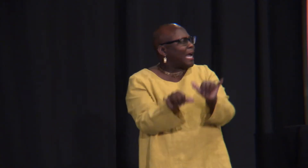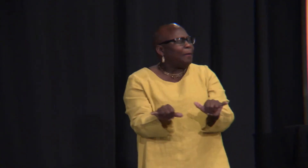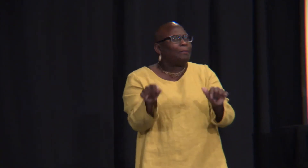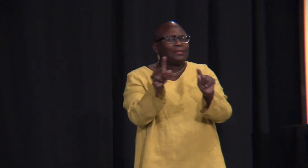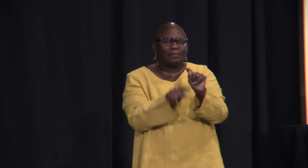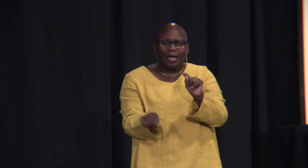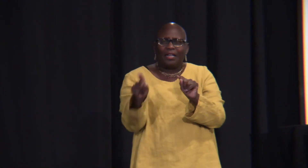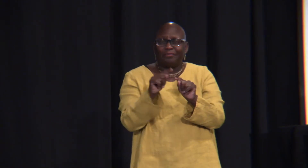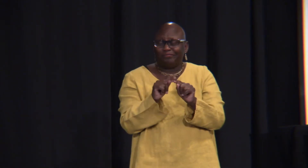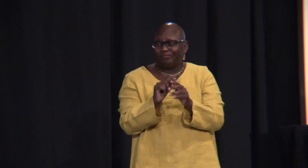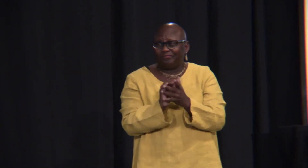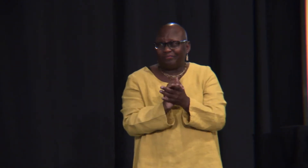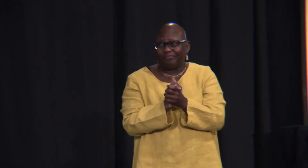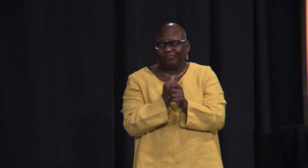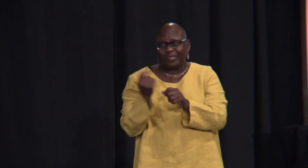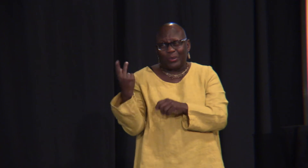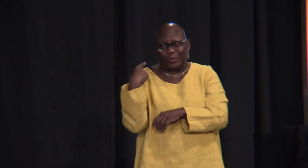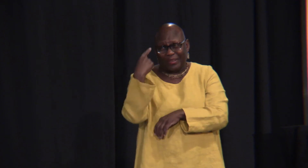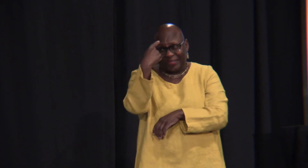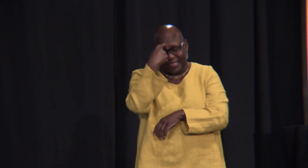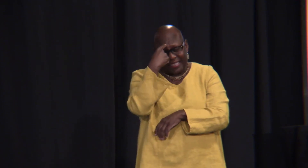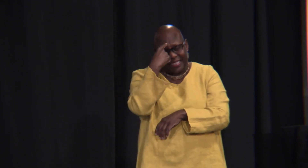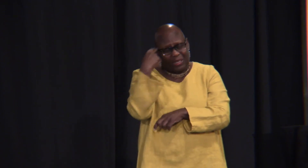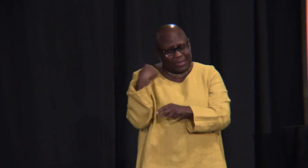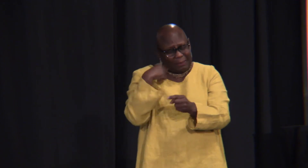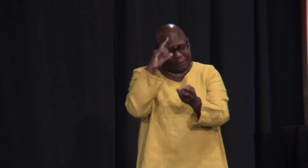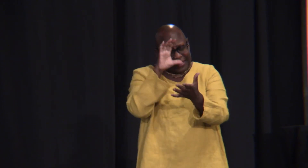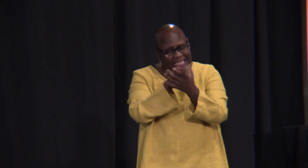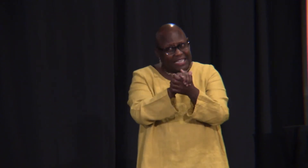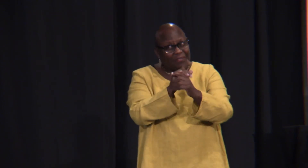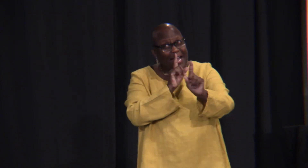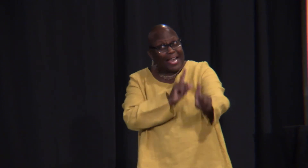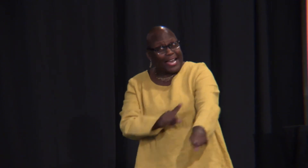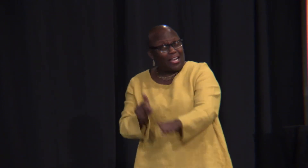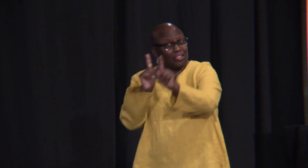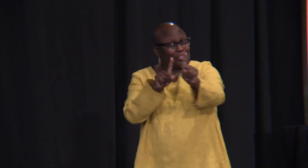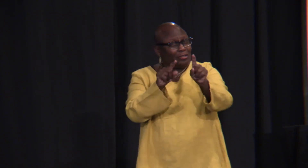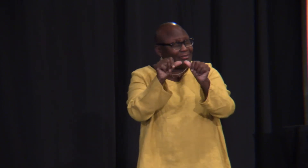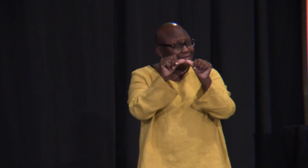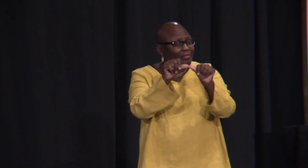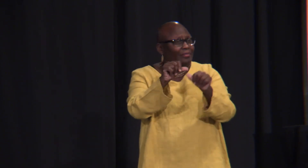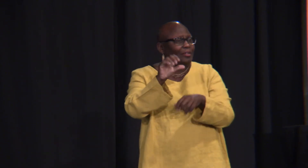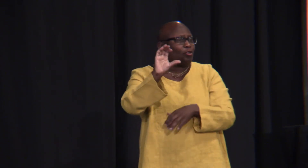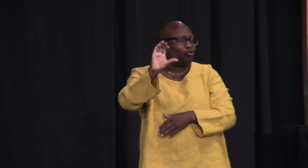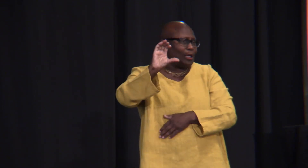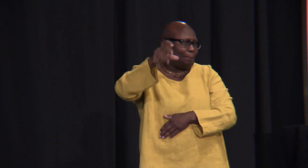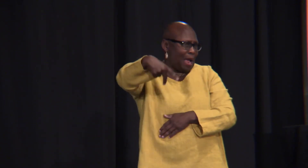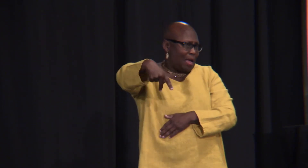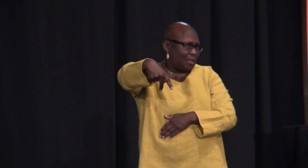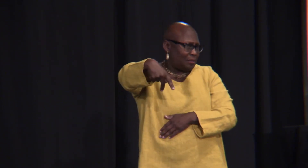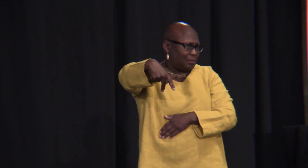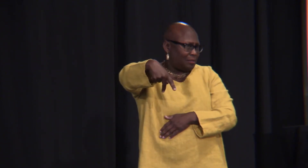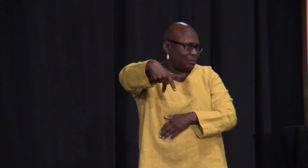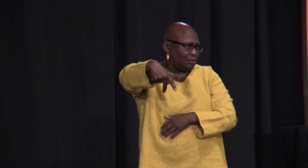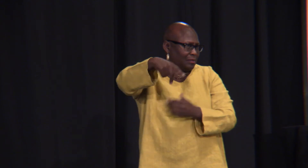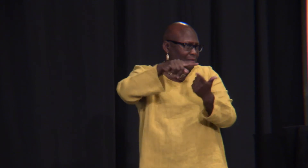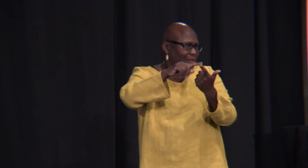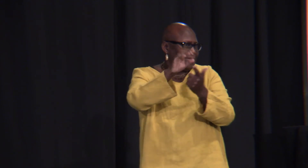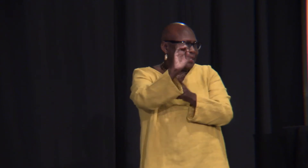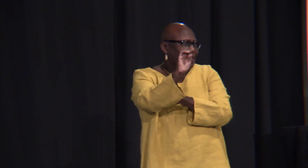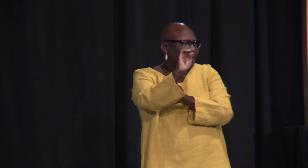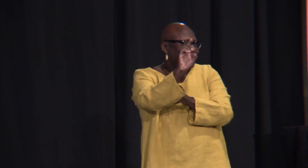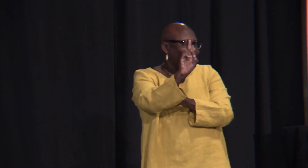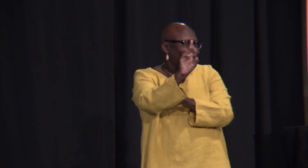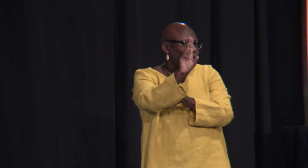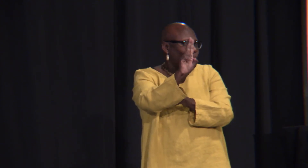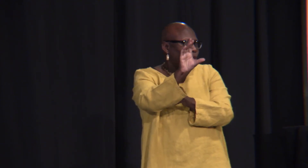We may see more but we also know these are repeated experiences in our society.